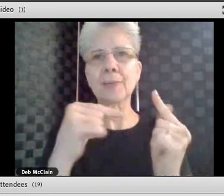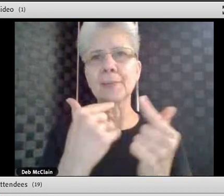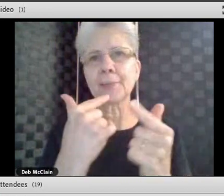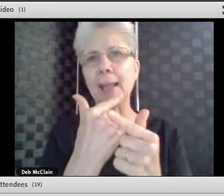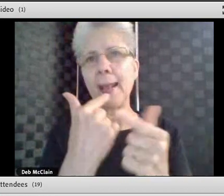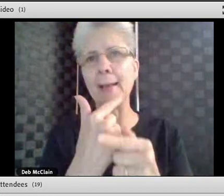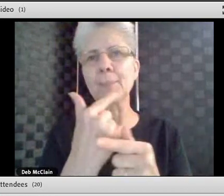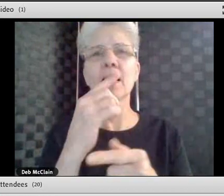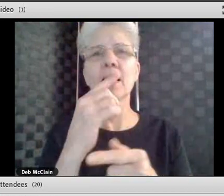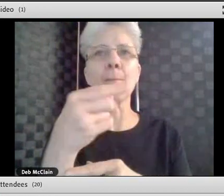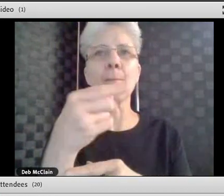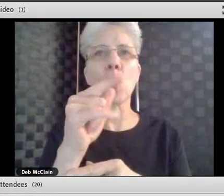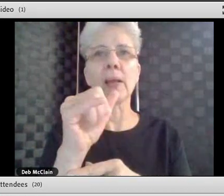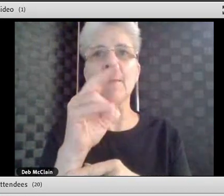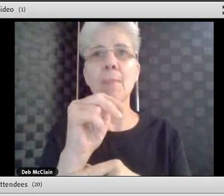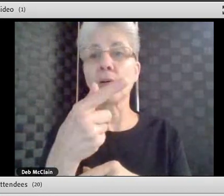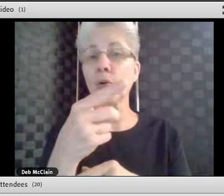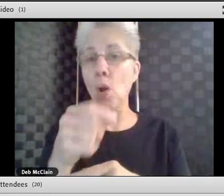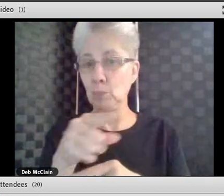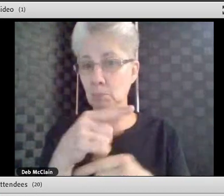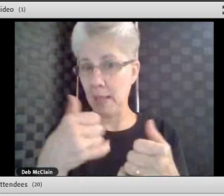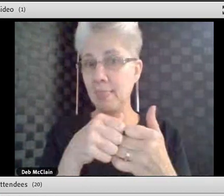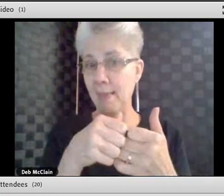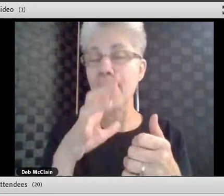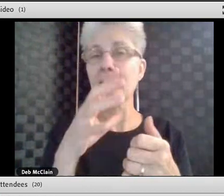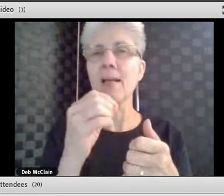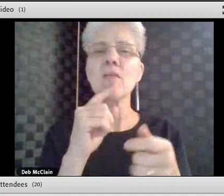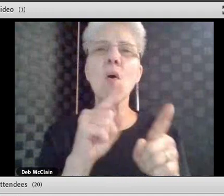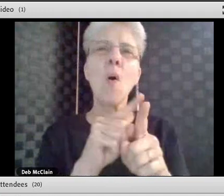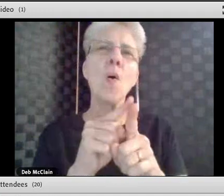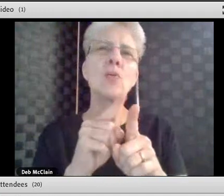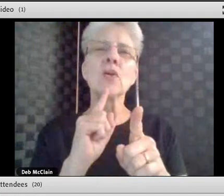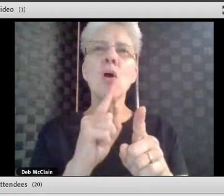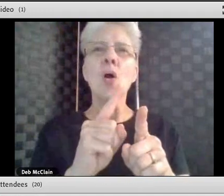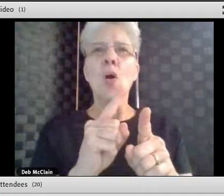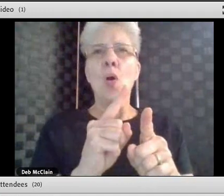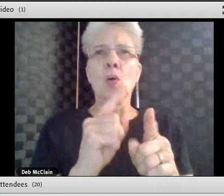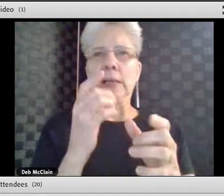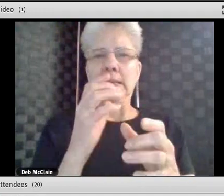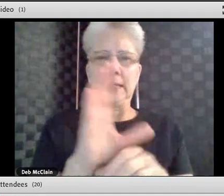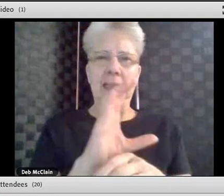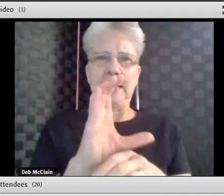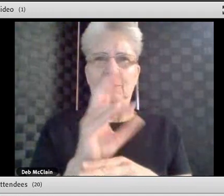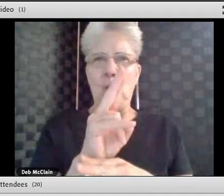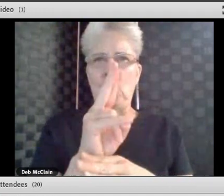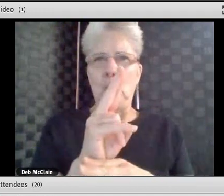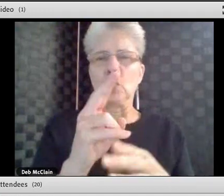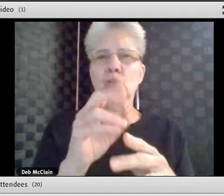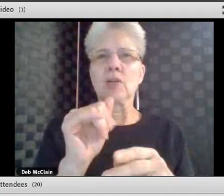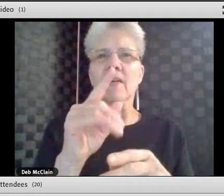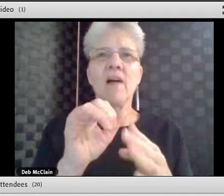how many of you guys did that? And there was, you know, the arrival of consumer devices such as the Oculus Rift.